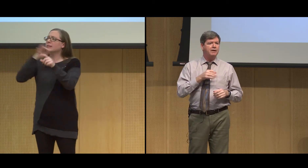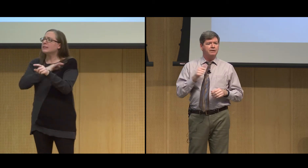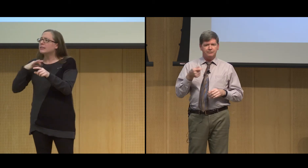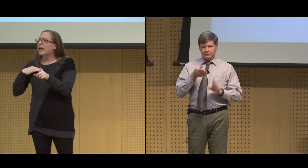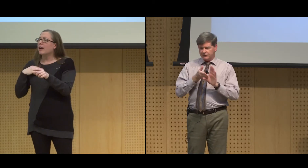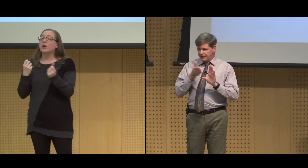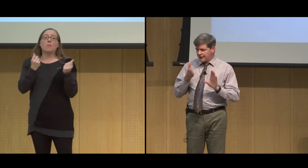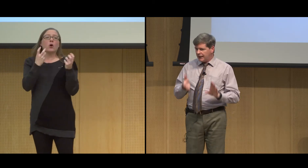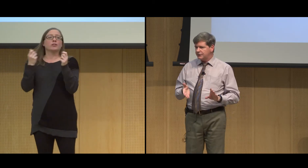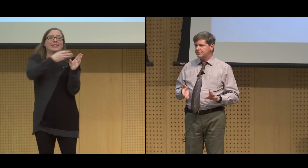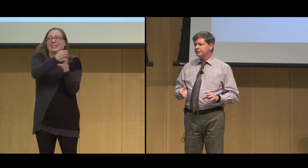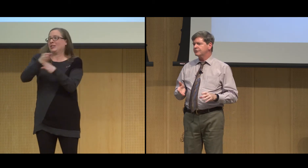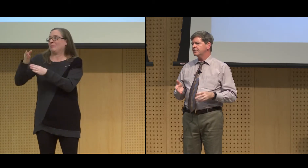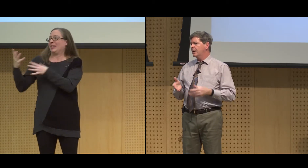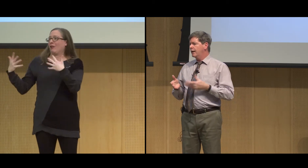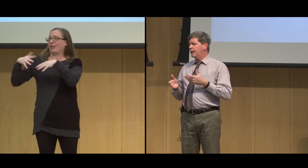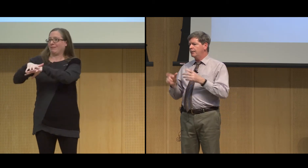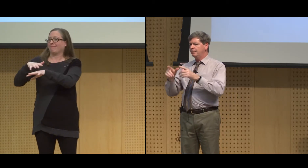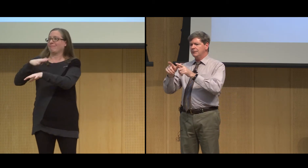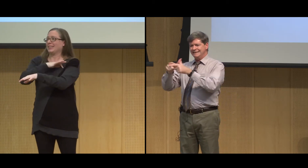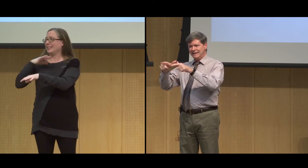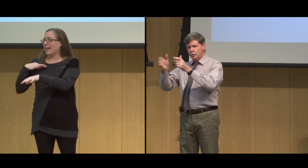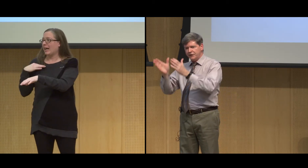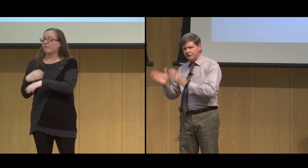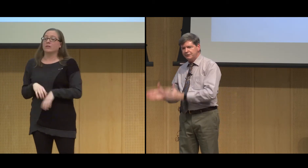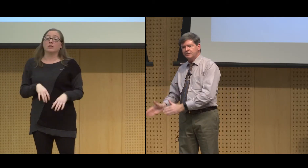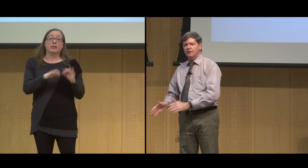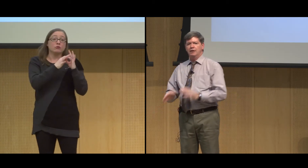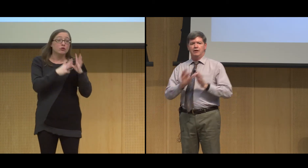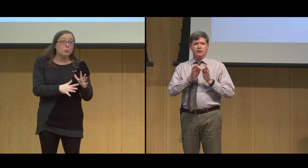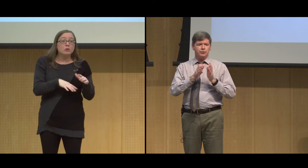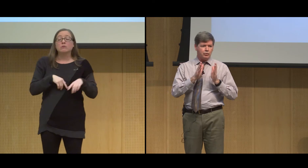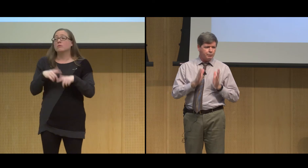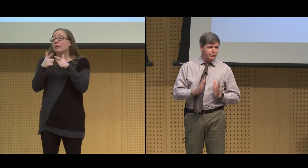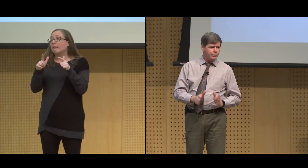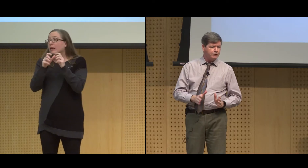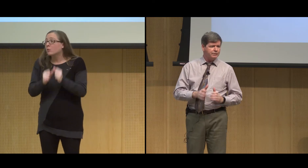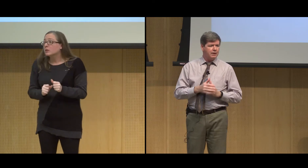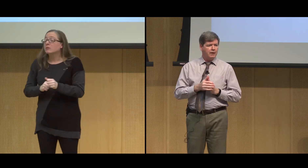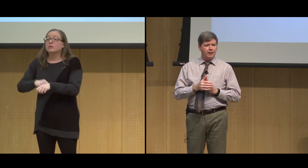several psychologists, linguists, interpreters,